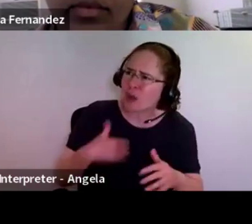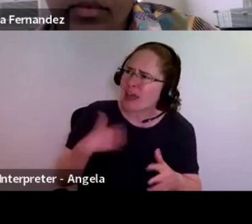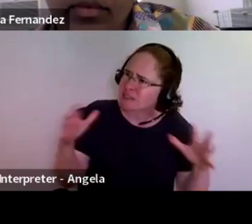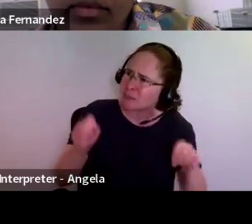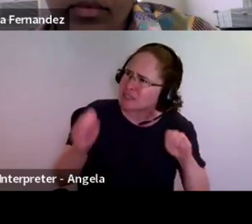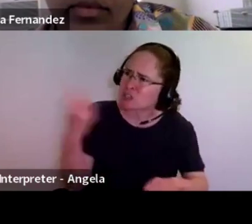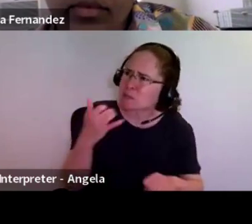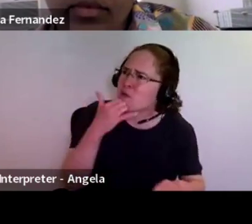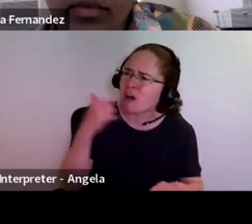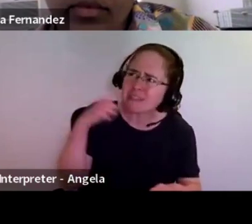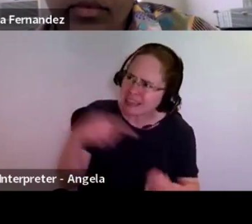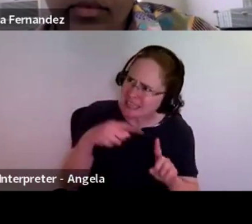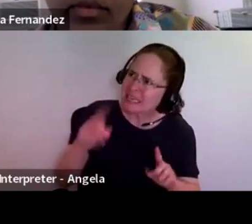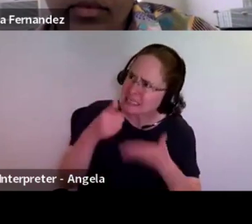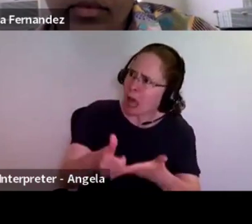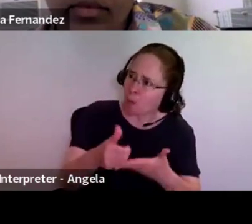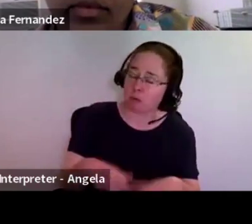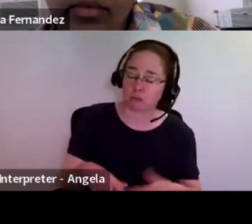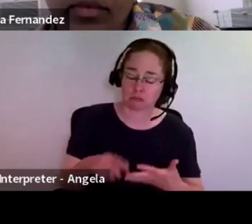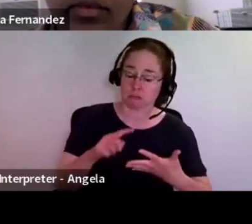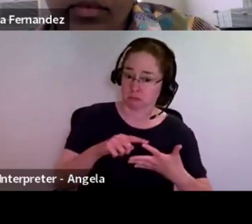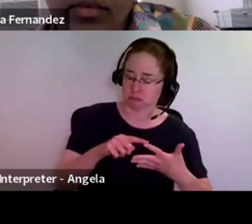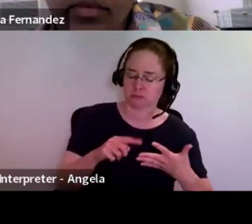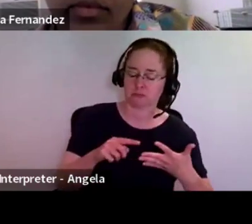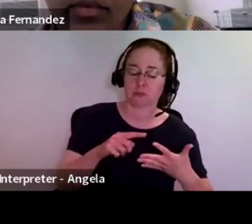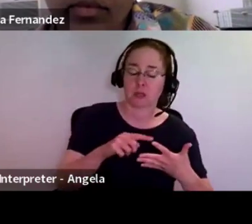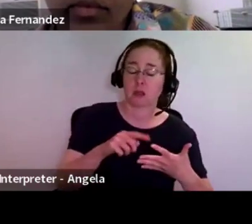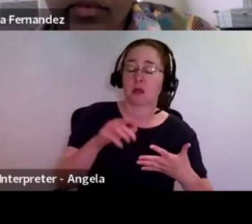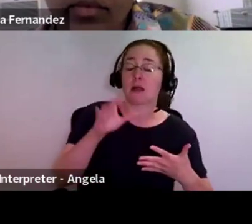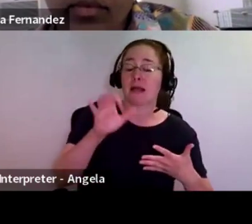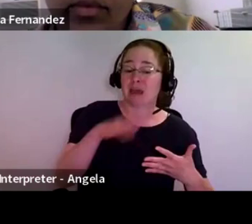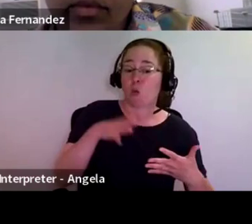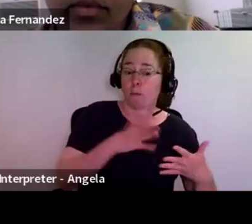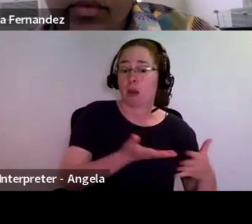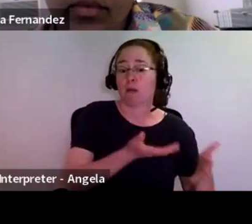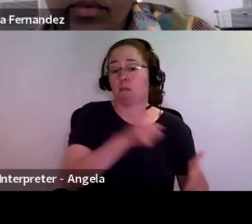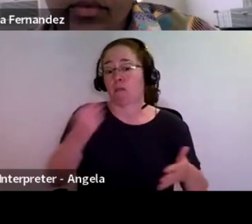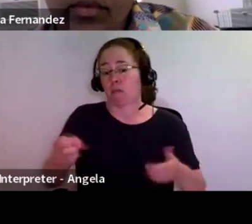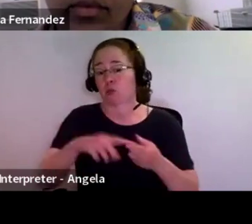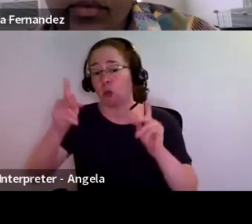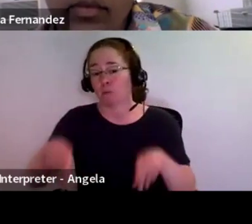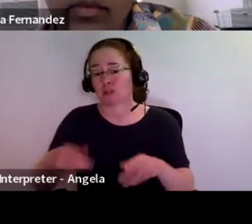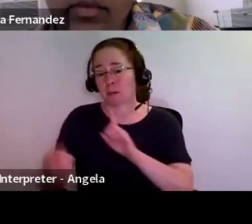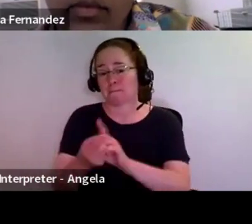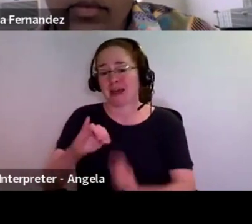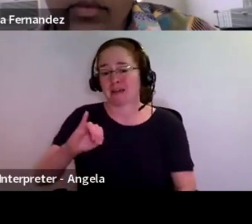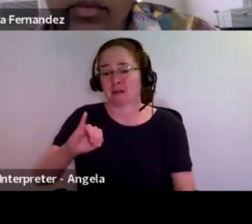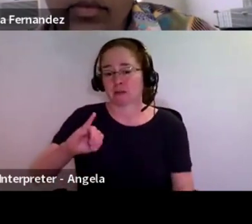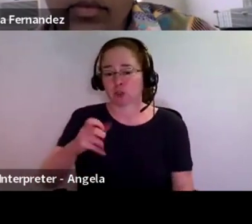so I think he needs some help. That's number two. Then she took me to a person where I met. Her name was Jennifer Braun, where I